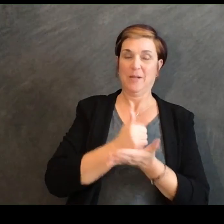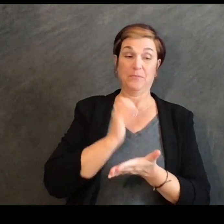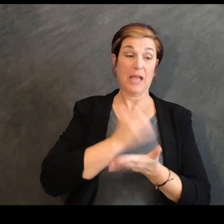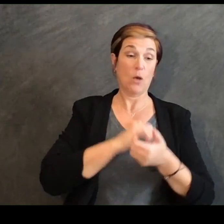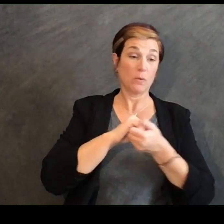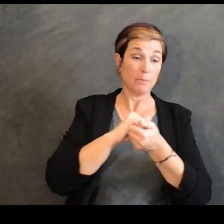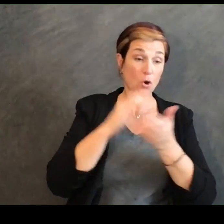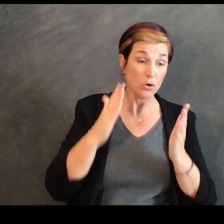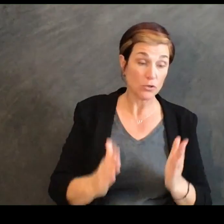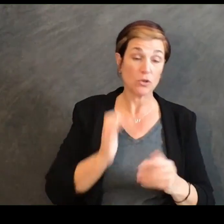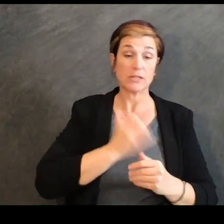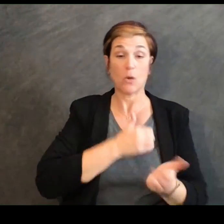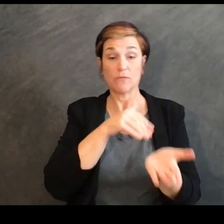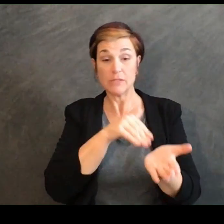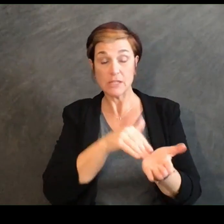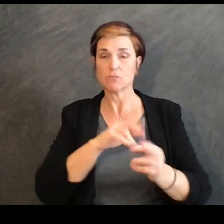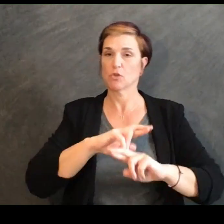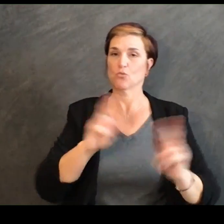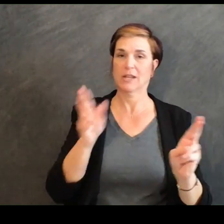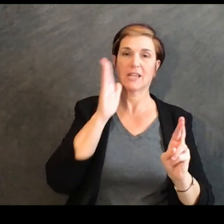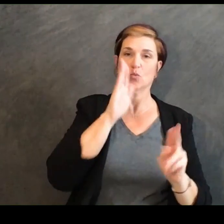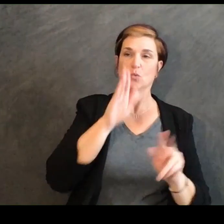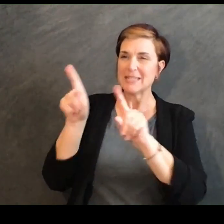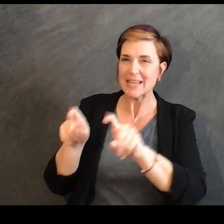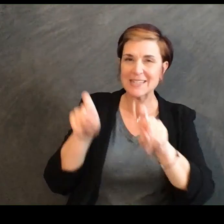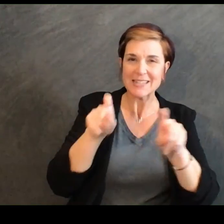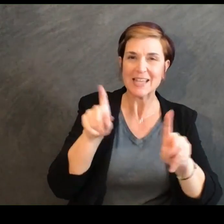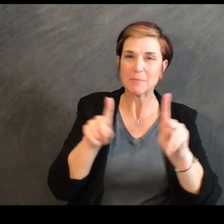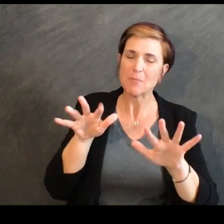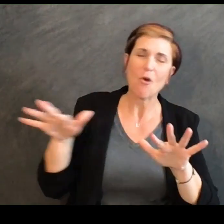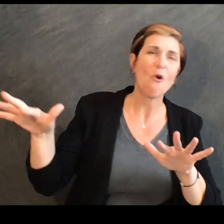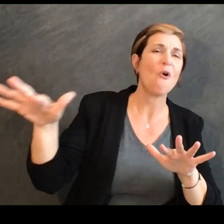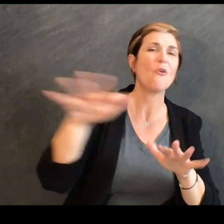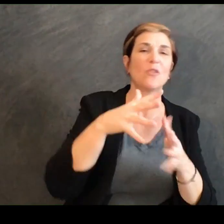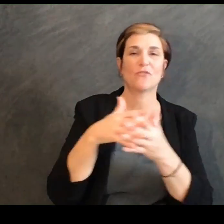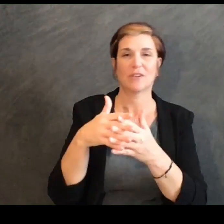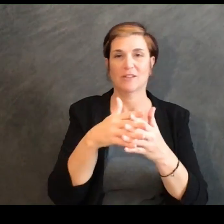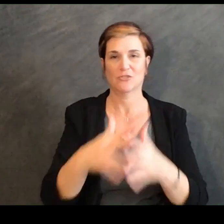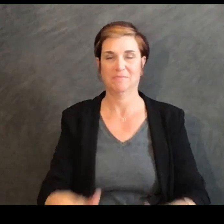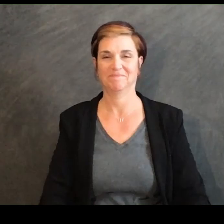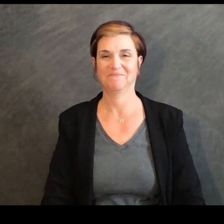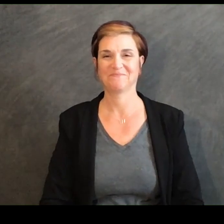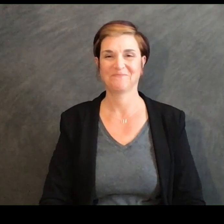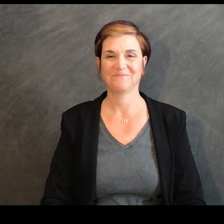here today that will be doing testing around the country thank you okay I like